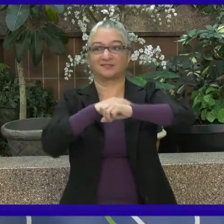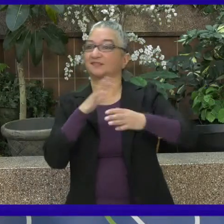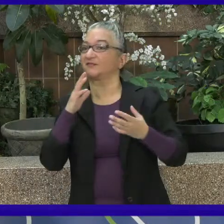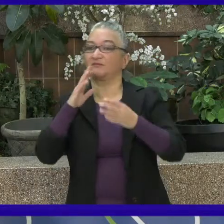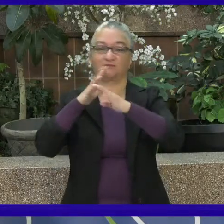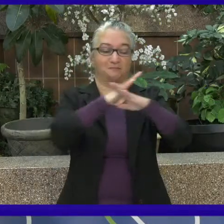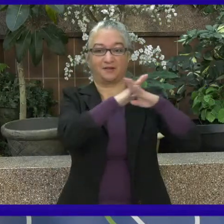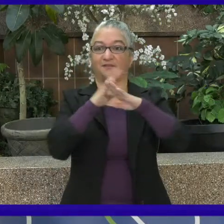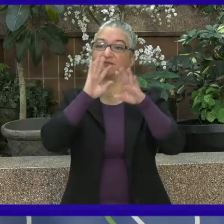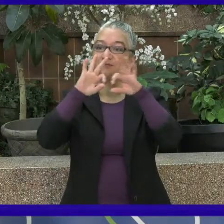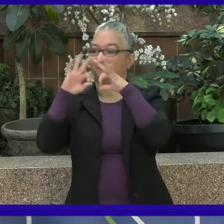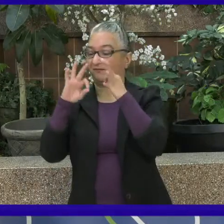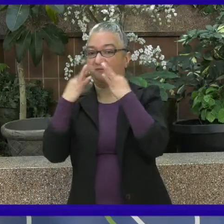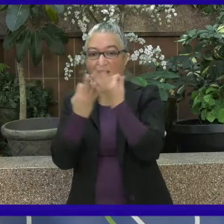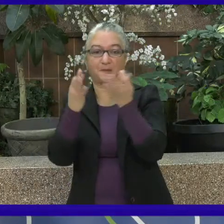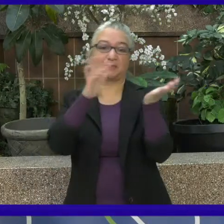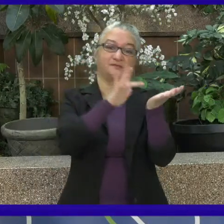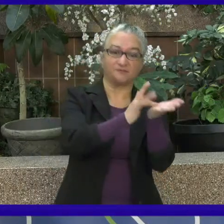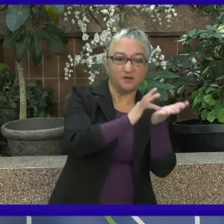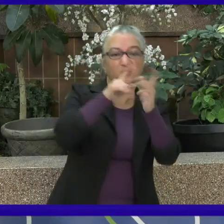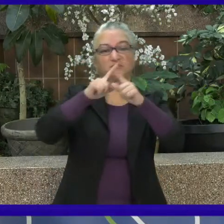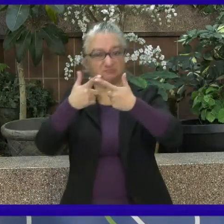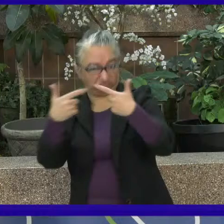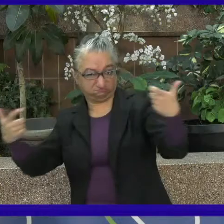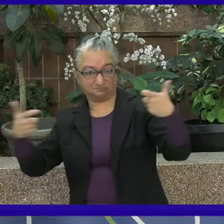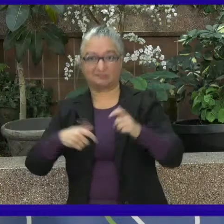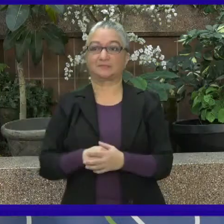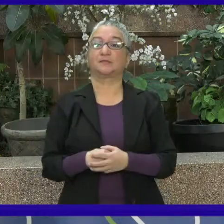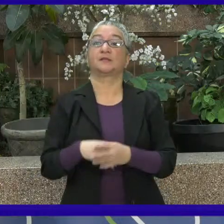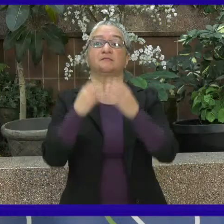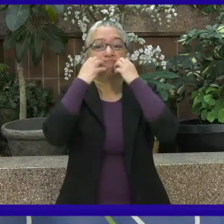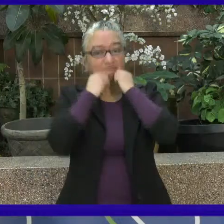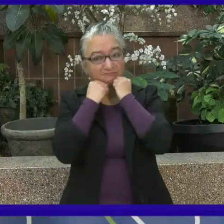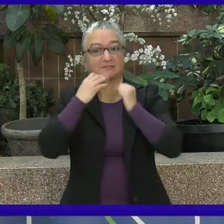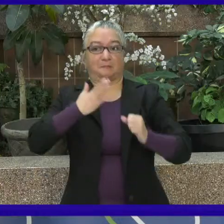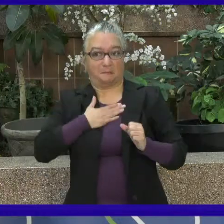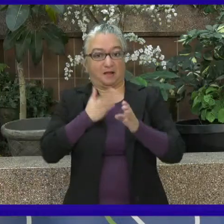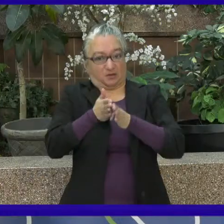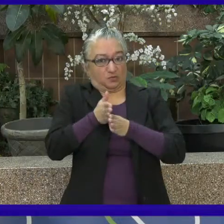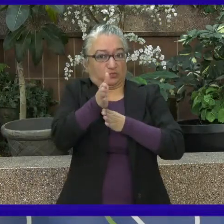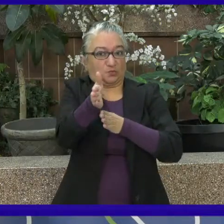and the vaccine let me do that i sleep better at night knowing i am less vulnerable